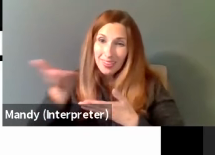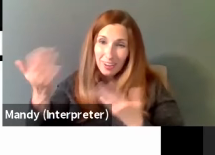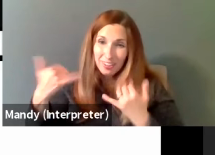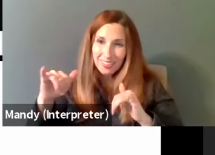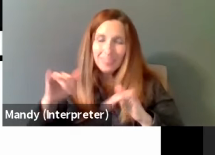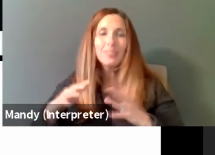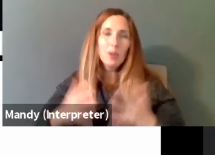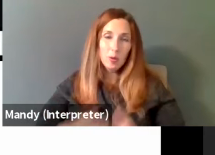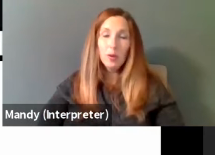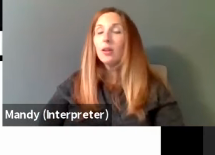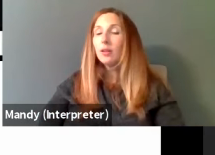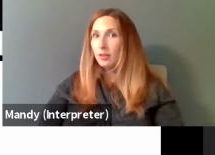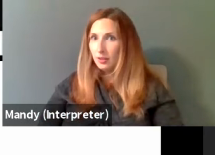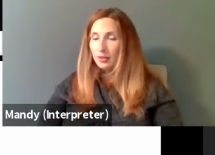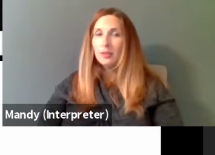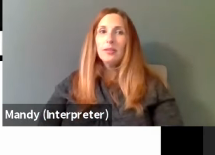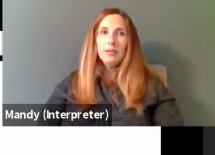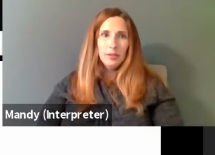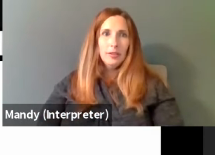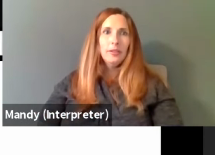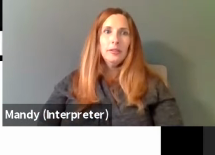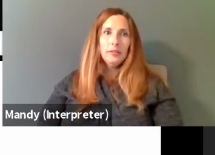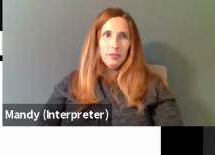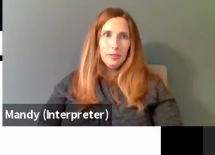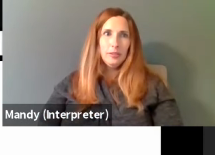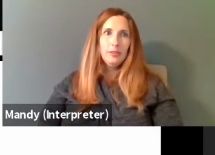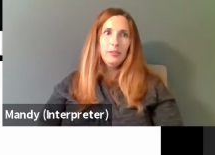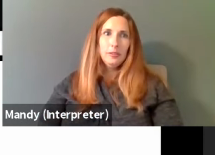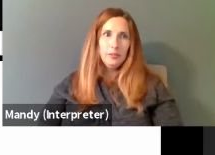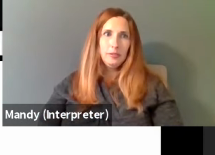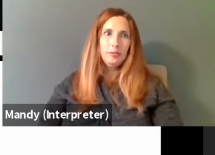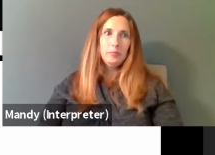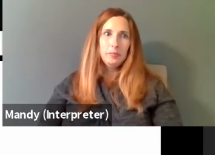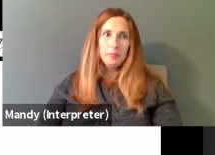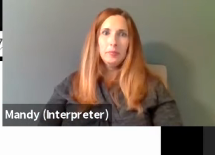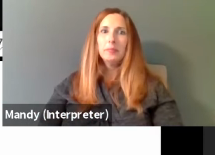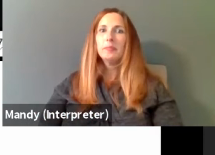And that's where you can look at the data that we- that demographics data.